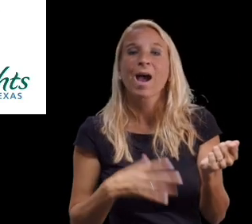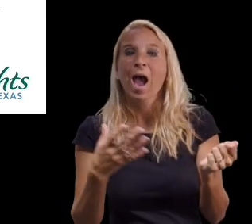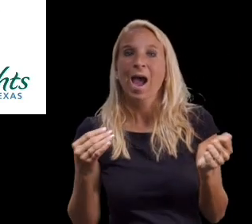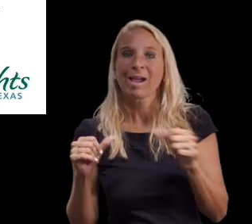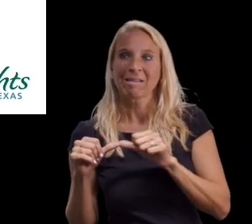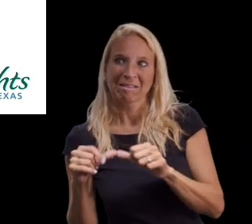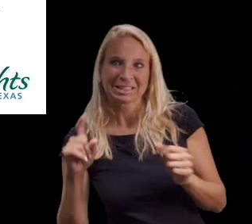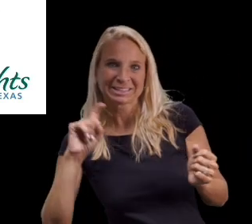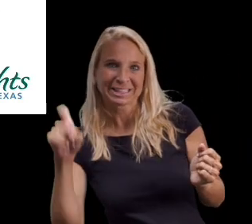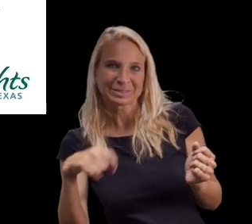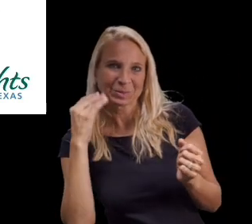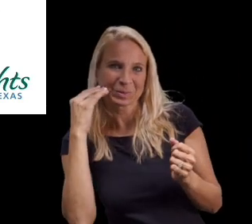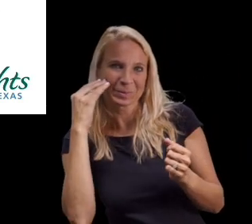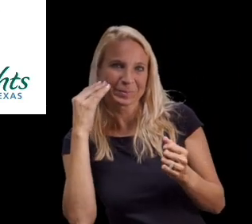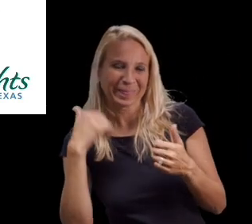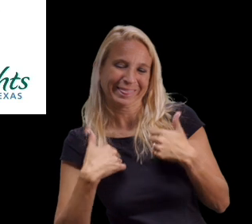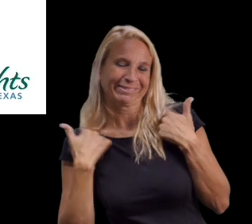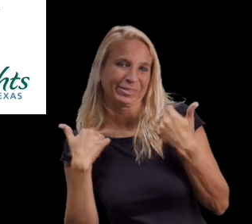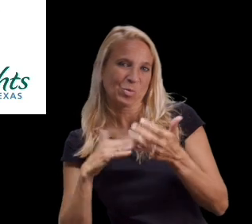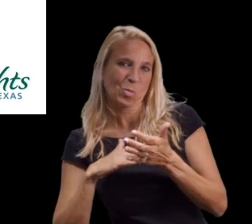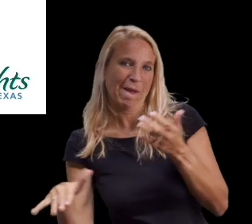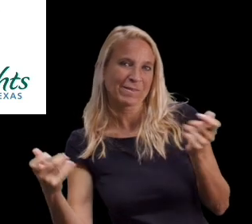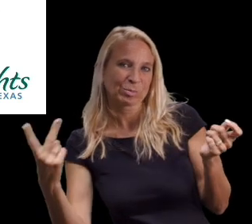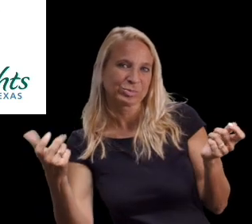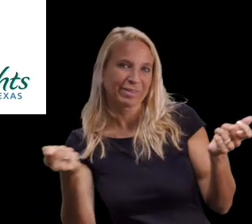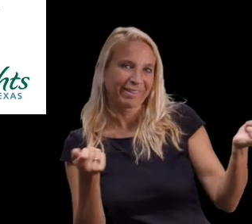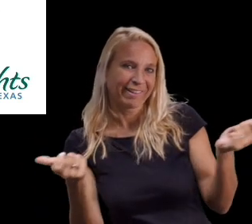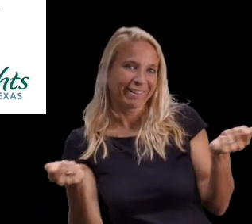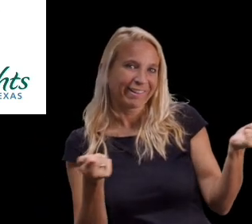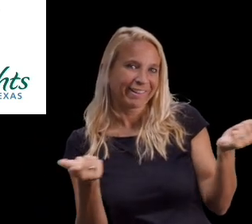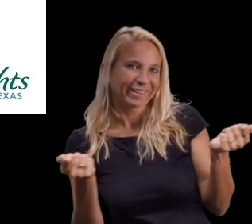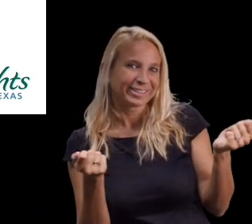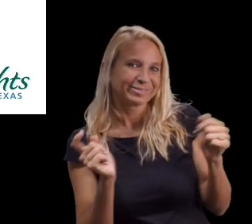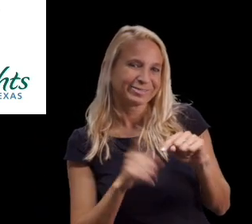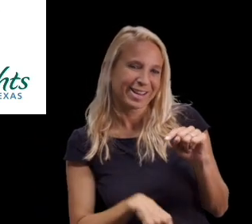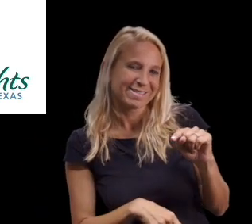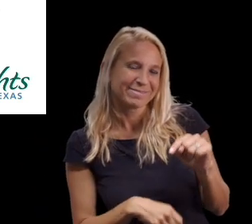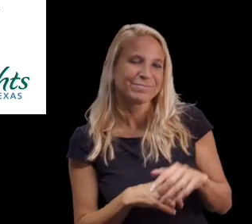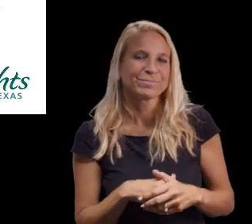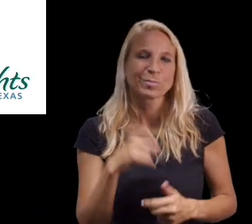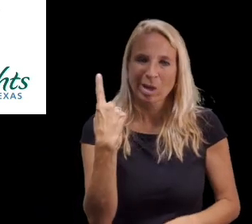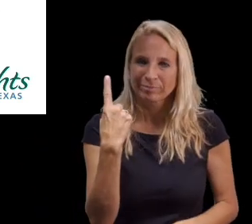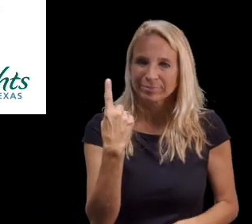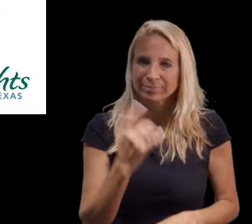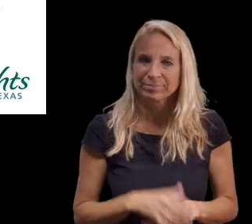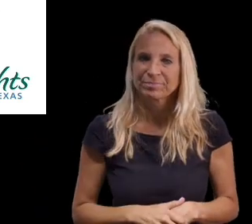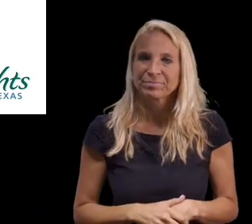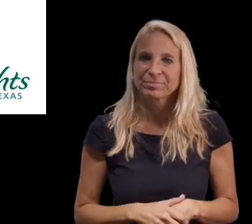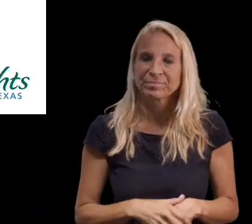and be in the Texas Home Living waiver, and you can remain on the other interest lists